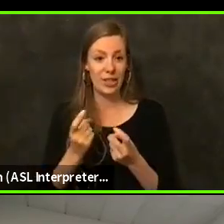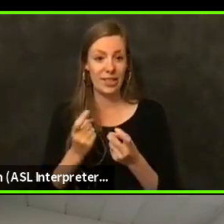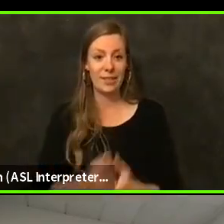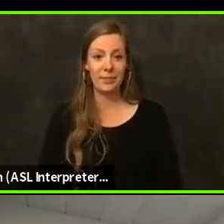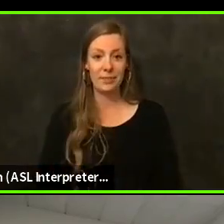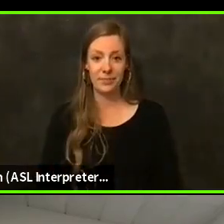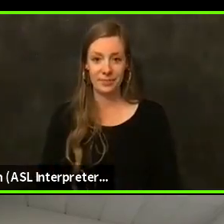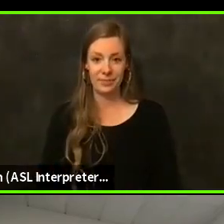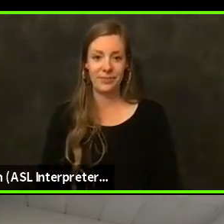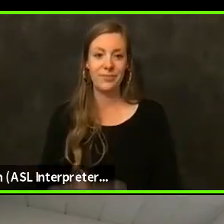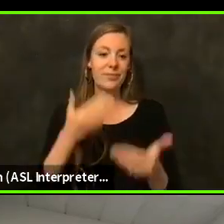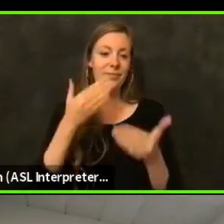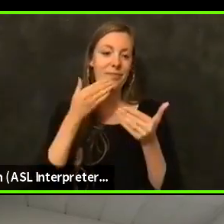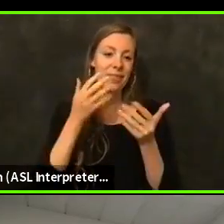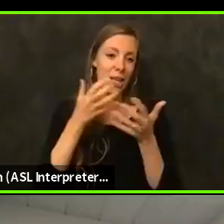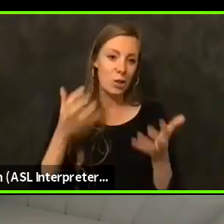Thank you to your Hopkins,